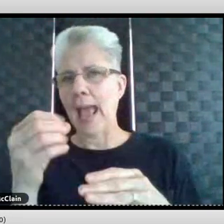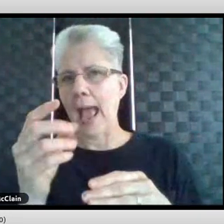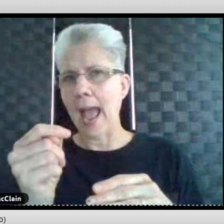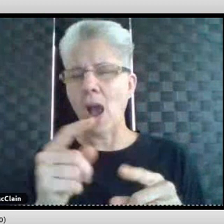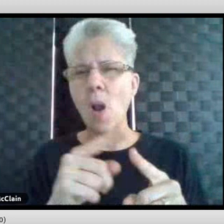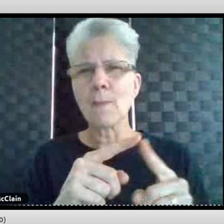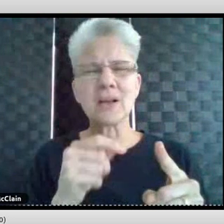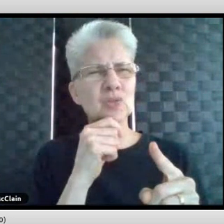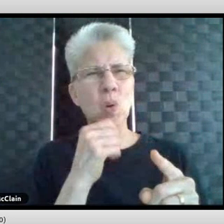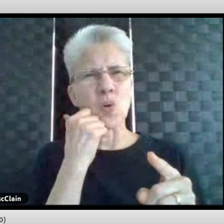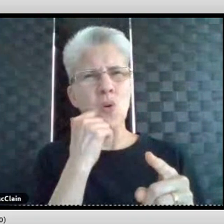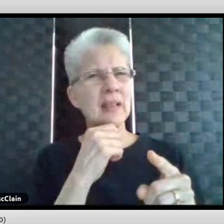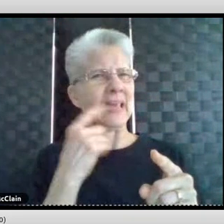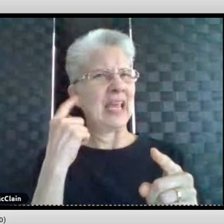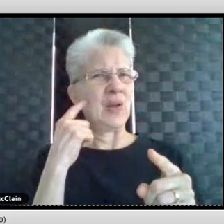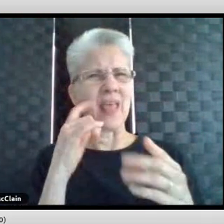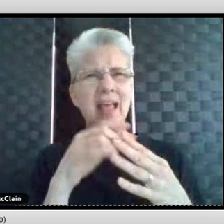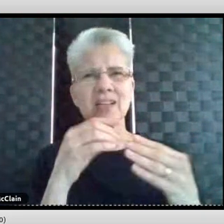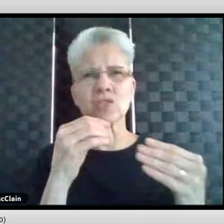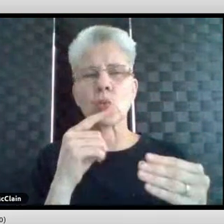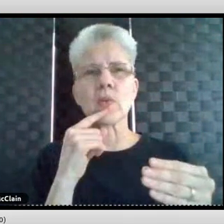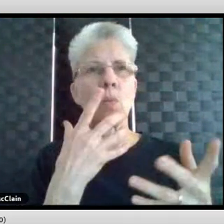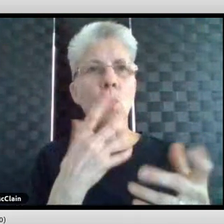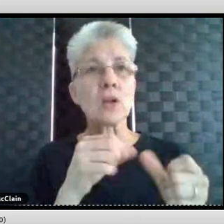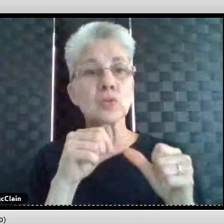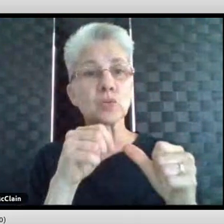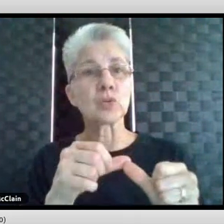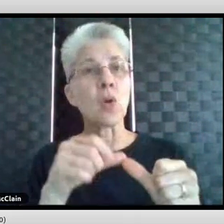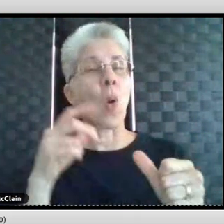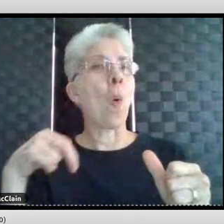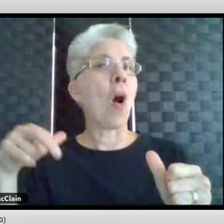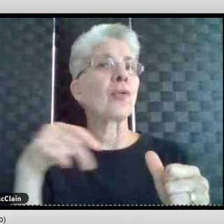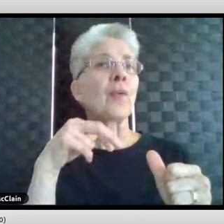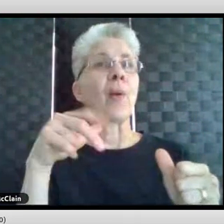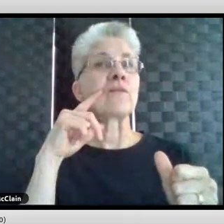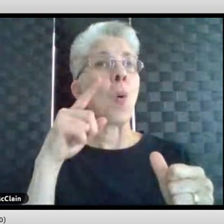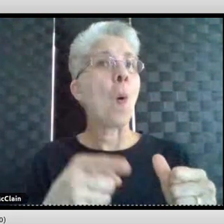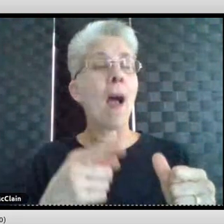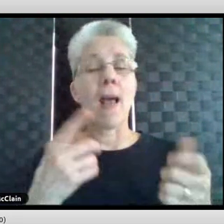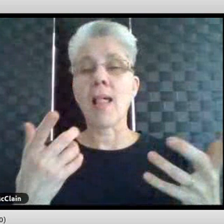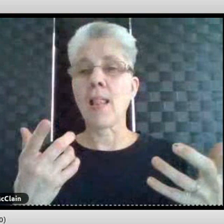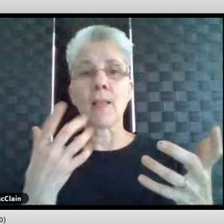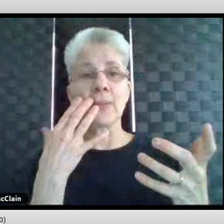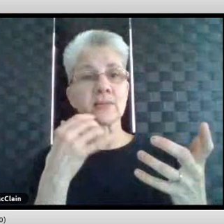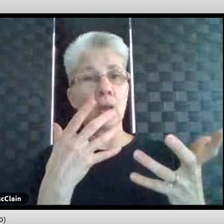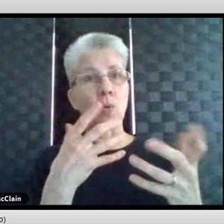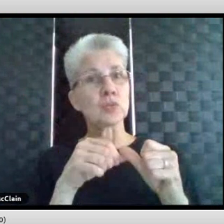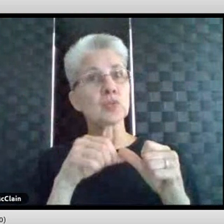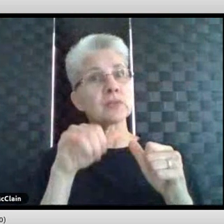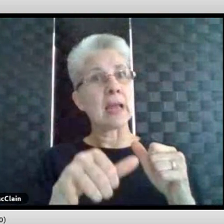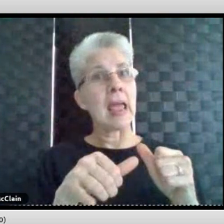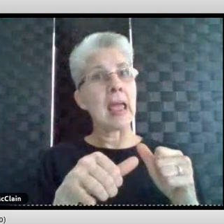But you don't usually find it in a store where they want you to wander around for a while, because they want you to impulse buy,